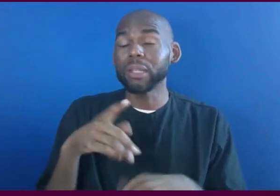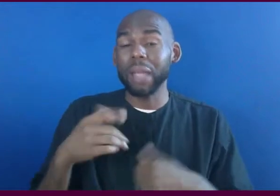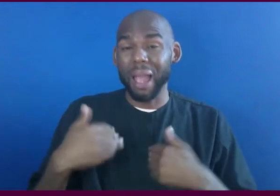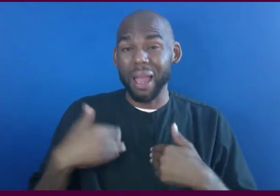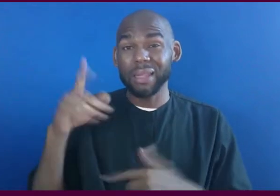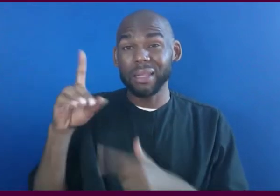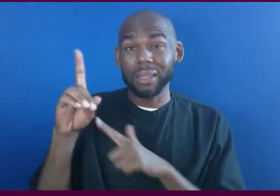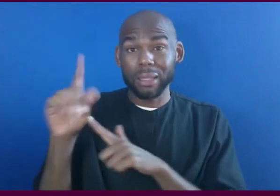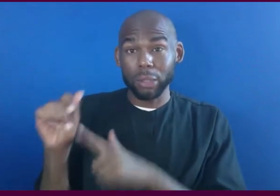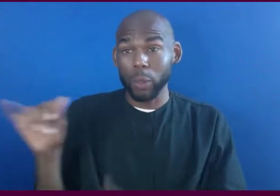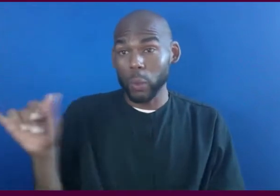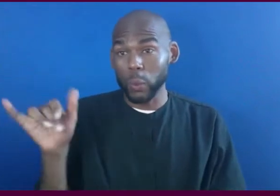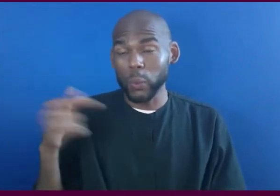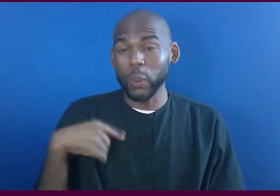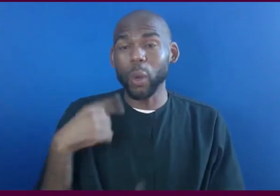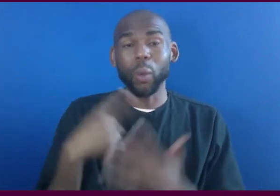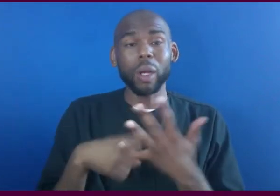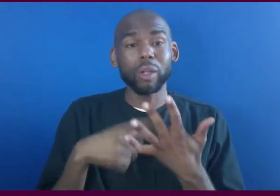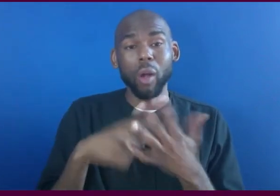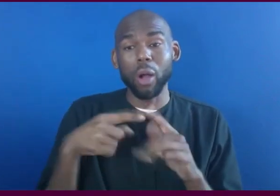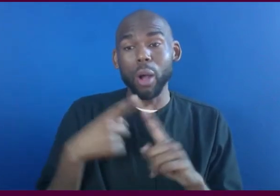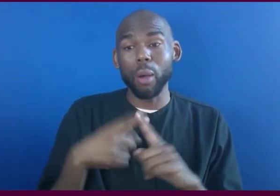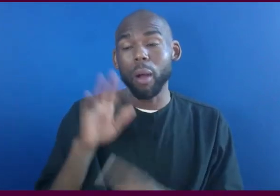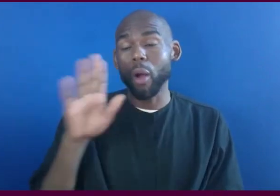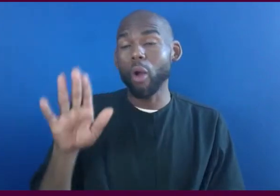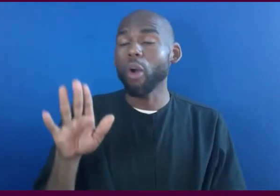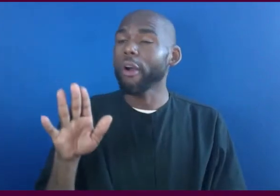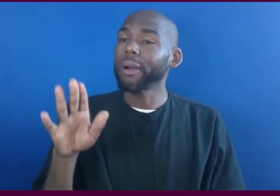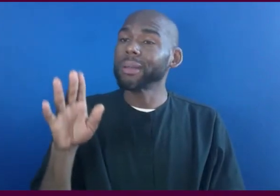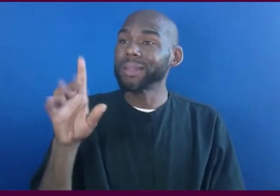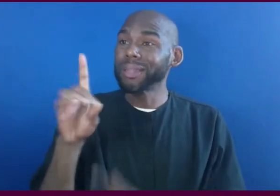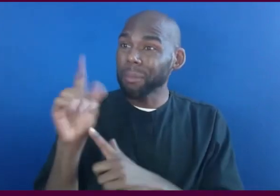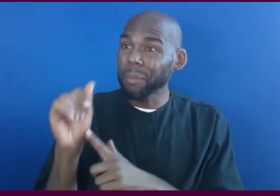We talked about Nikki's experiences with respect to her identities as a woman of color with